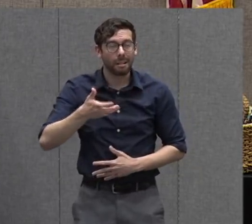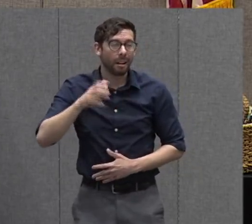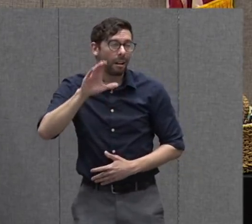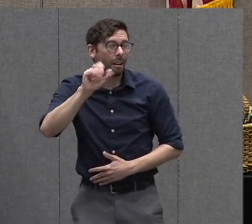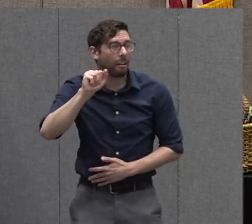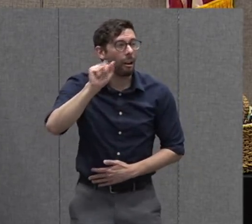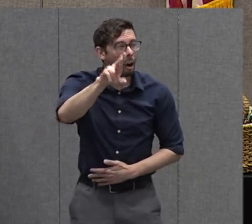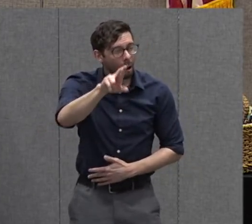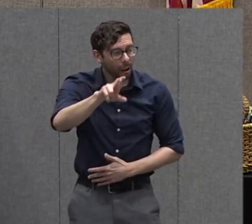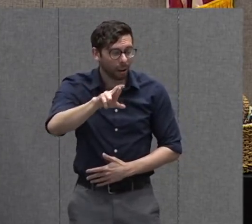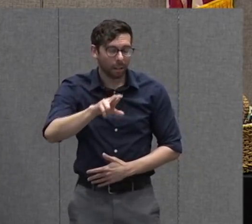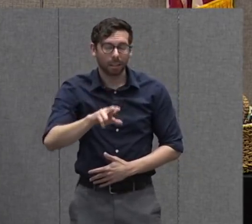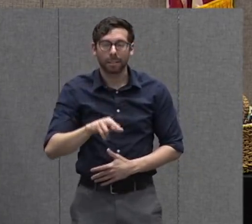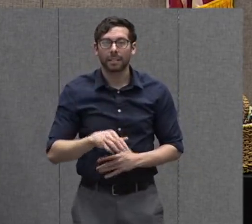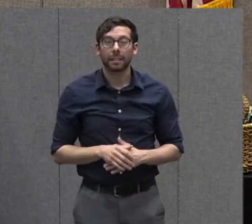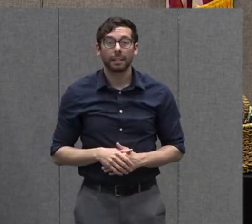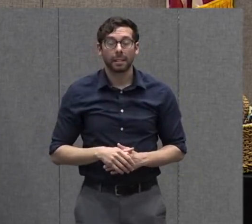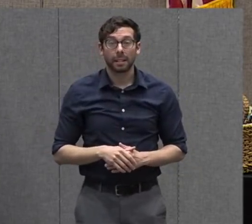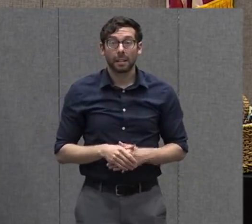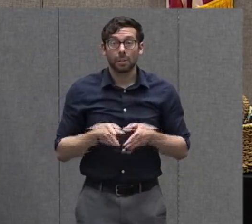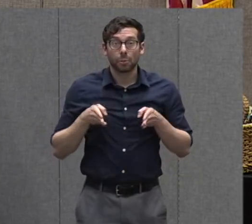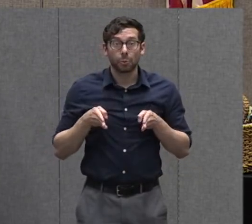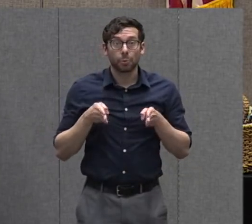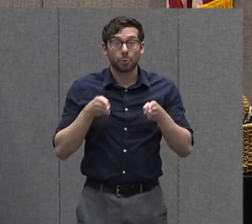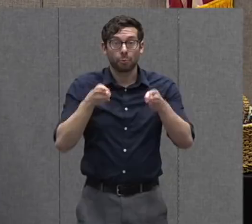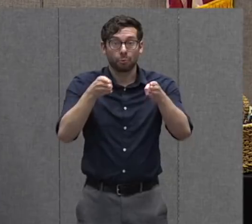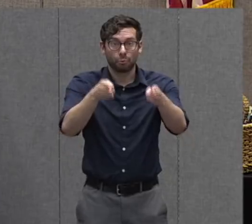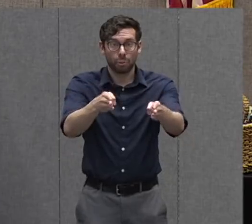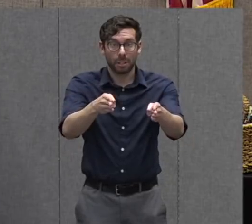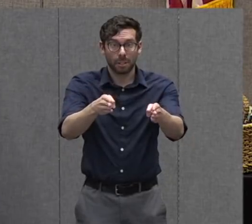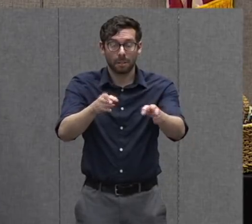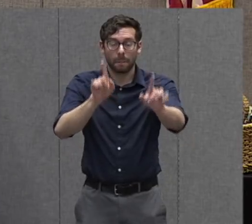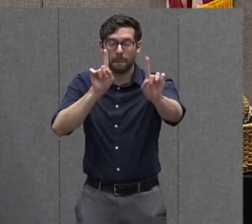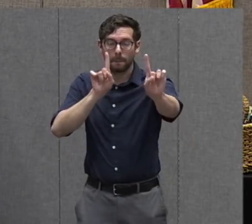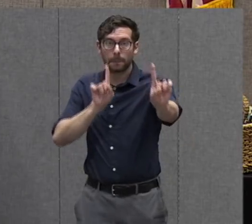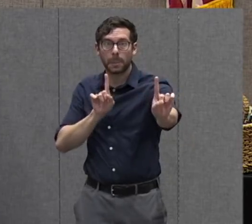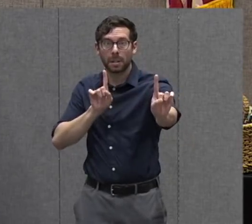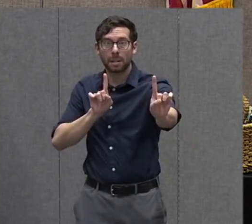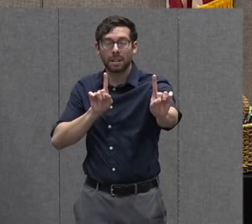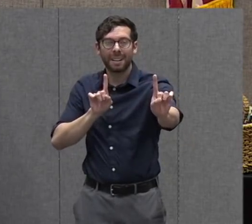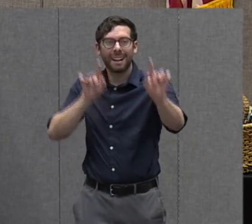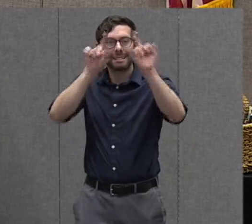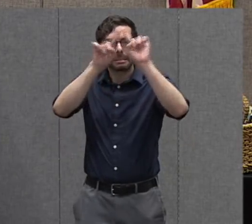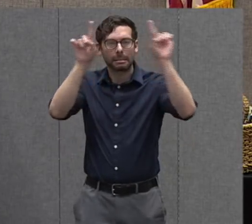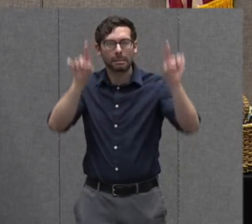are yellow signs that say caution! Children at Play.